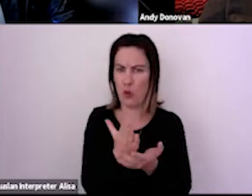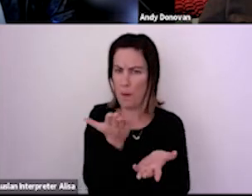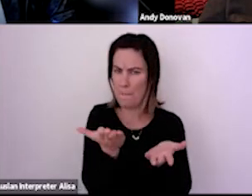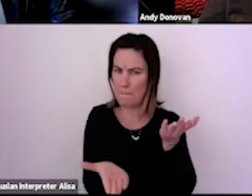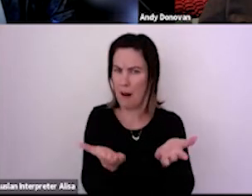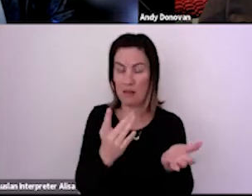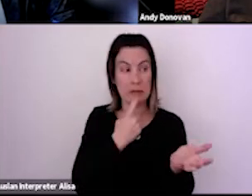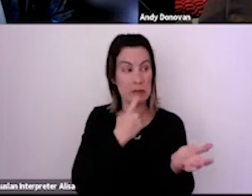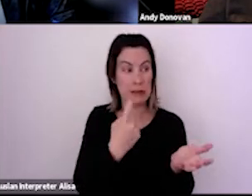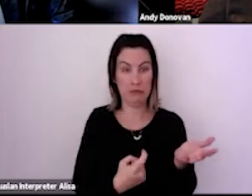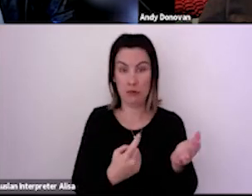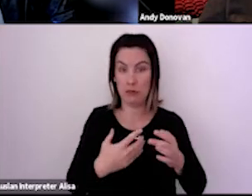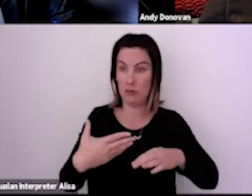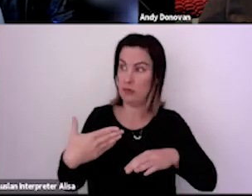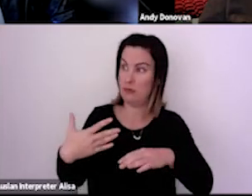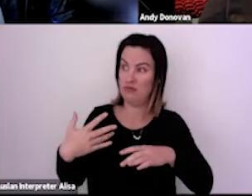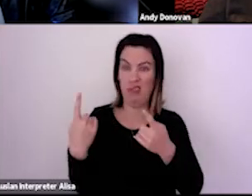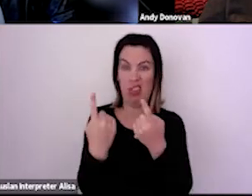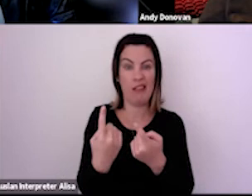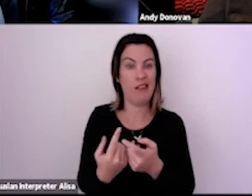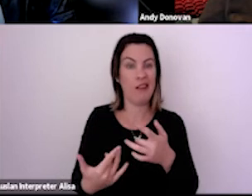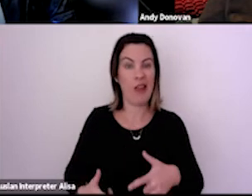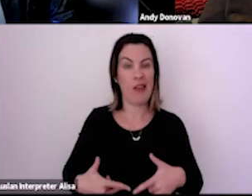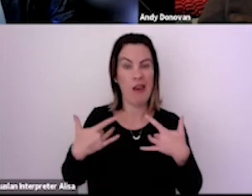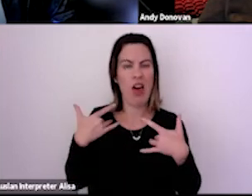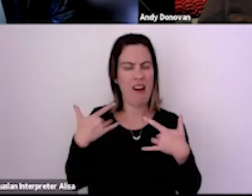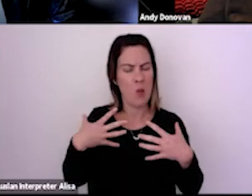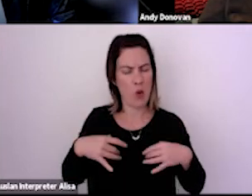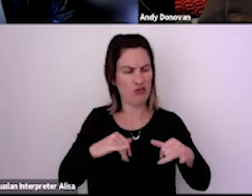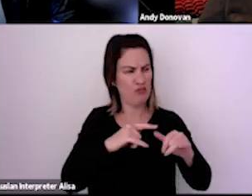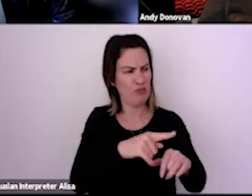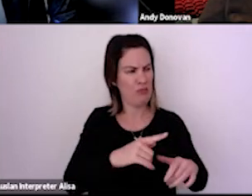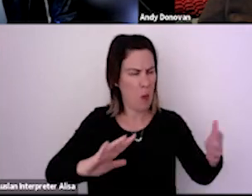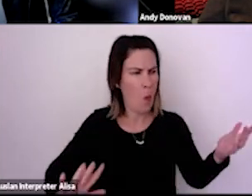their lives with joy, joyful experiences. I think that is right.